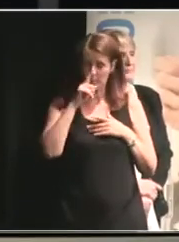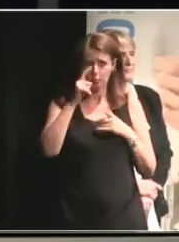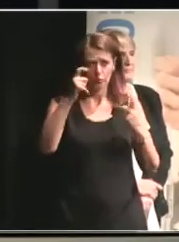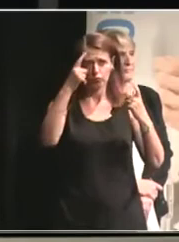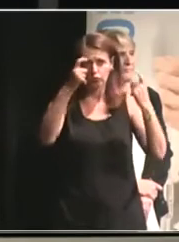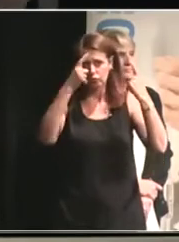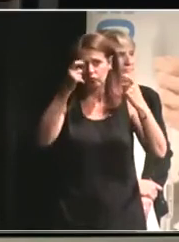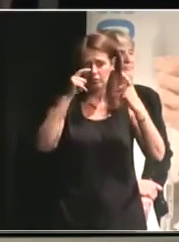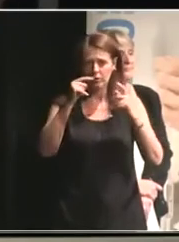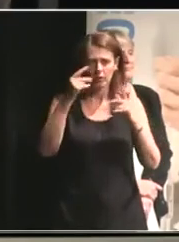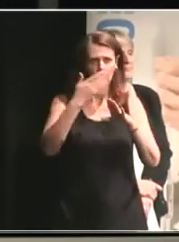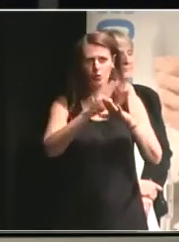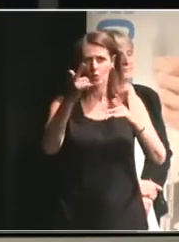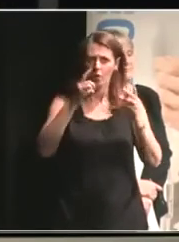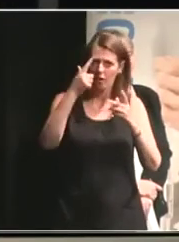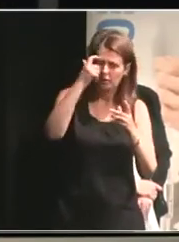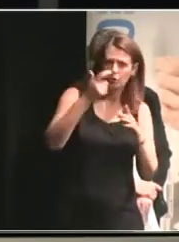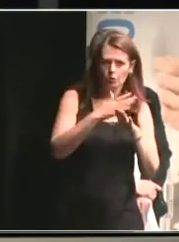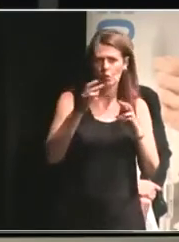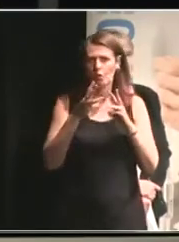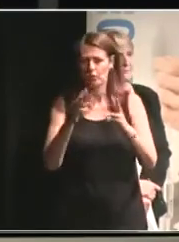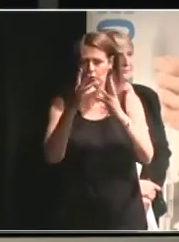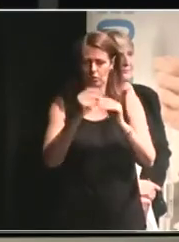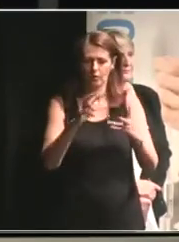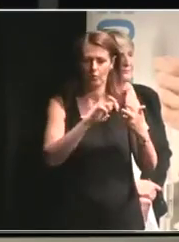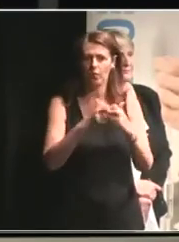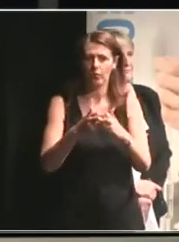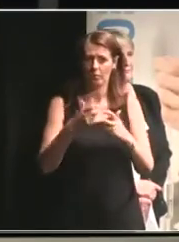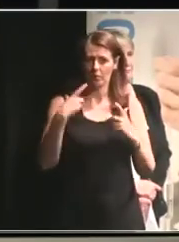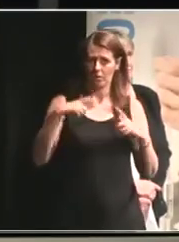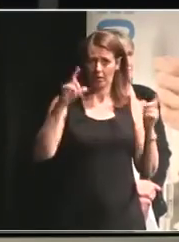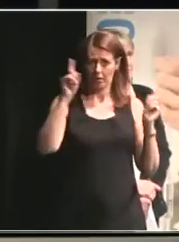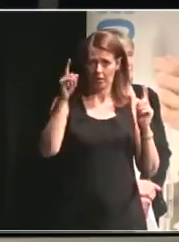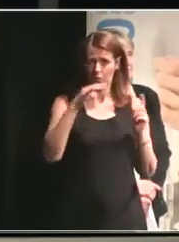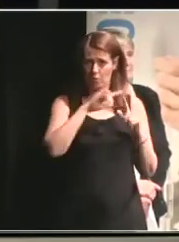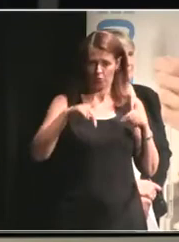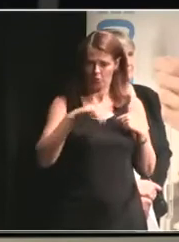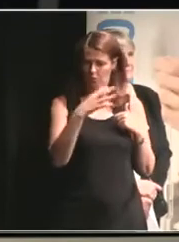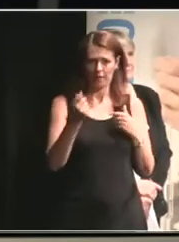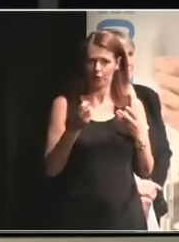up with novel new ways of solving this problem. So right now we don't have solutions and we need